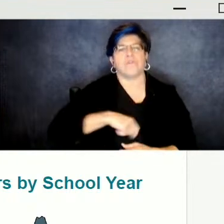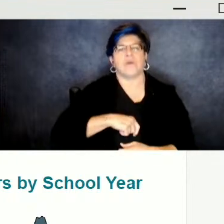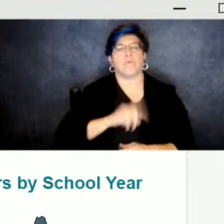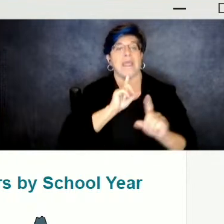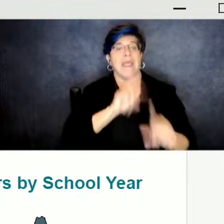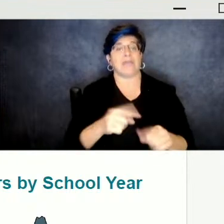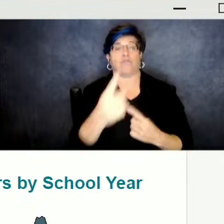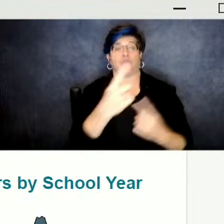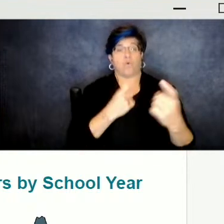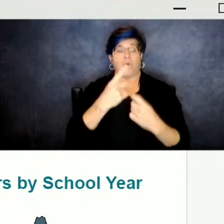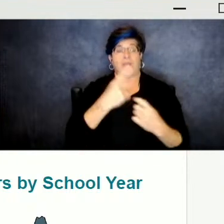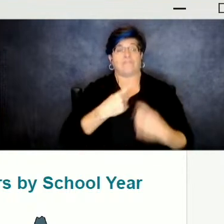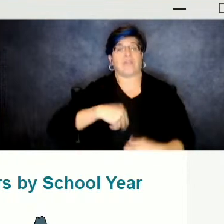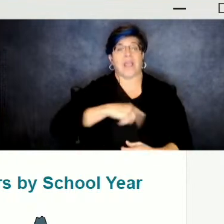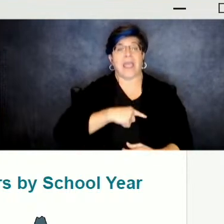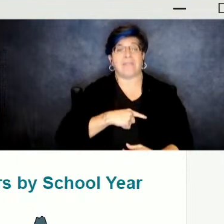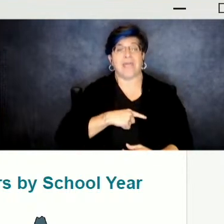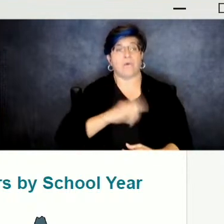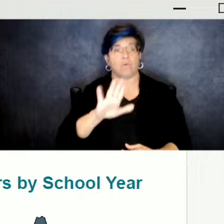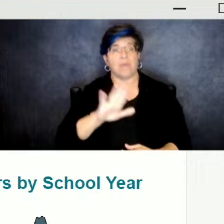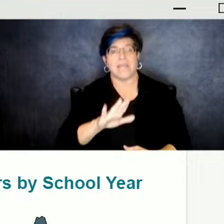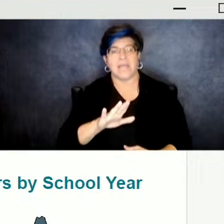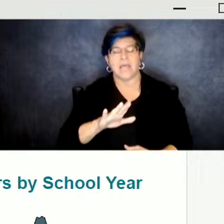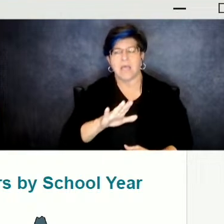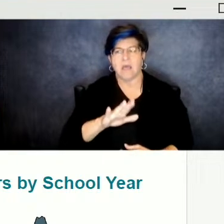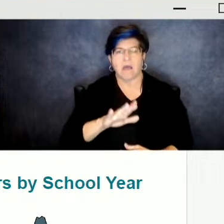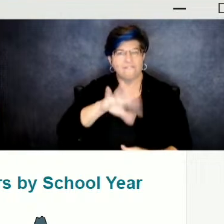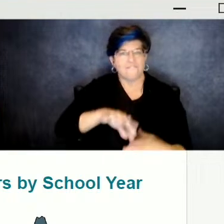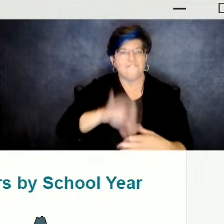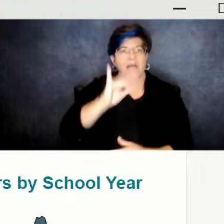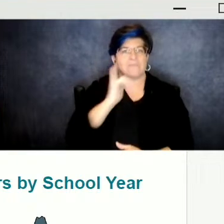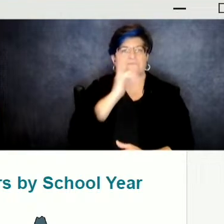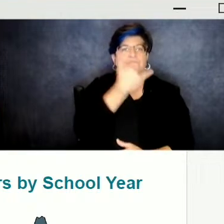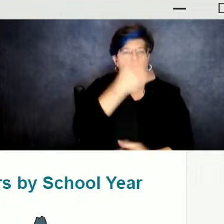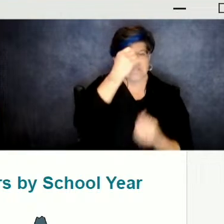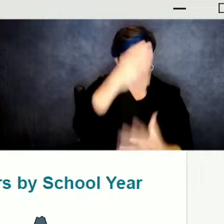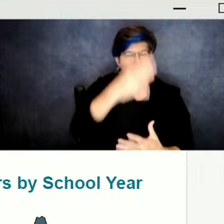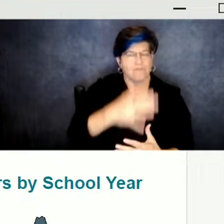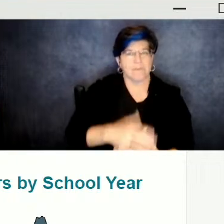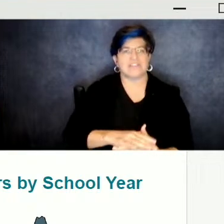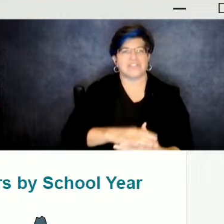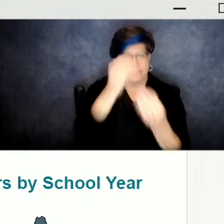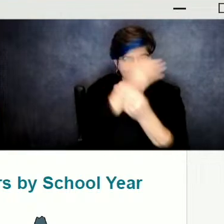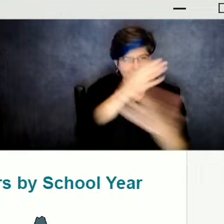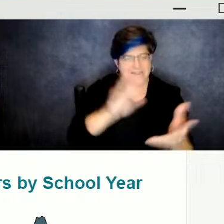FOCUSED ON AND HAVE TO WORK TOWARDS ENSURING THAT WE ANSWER